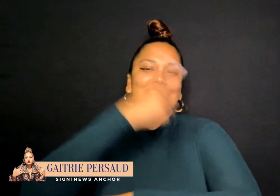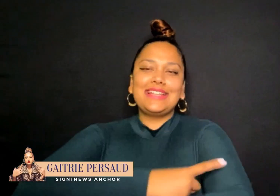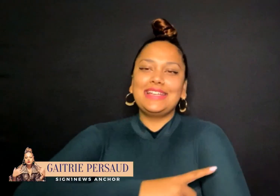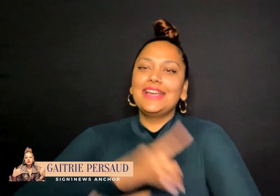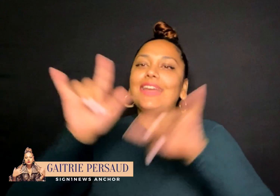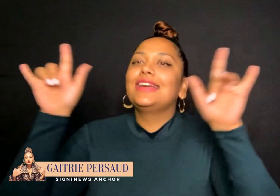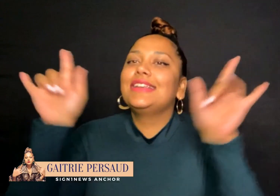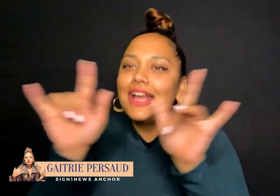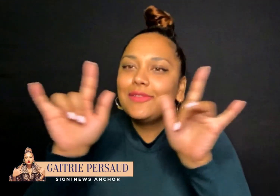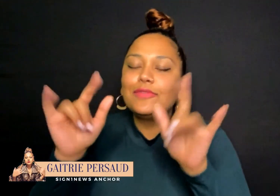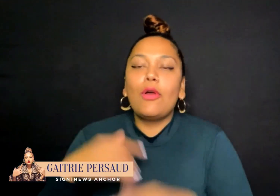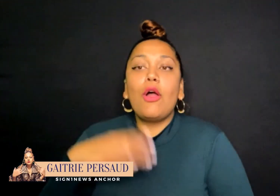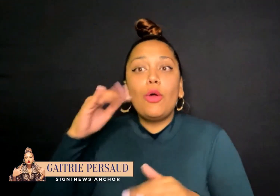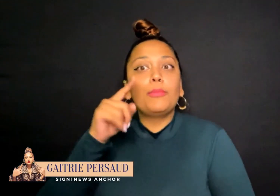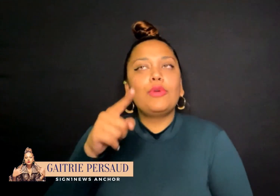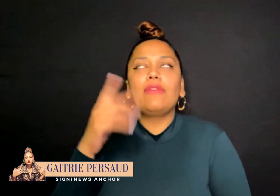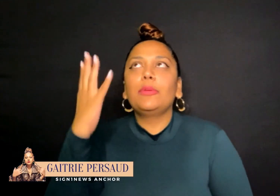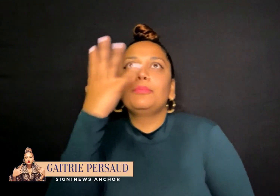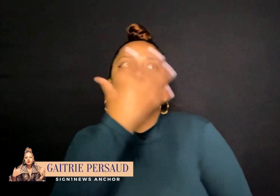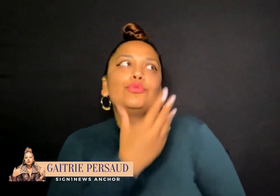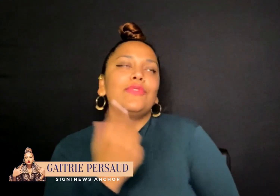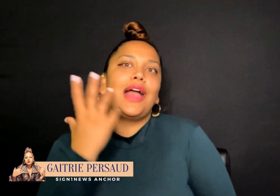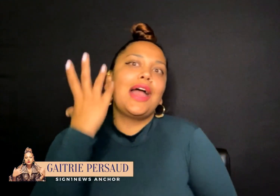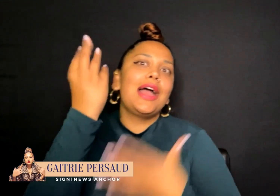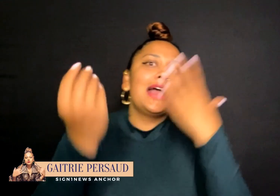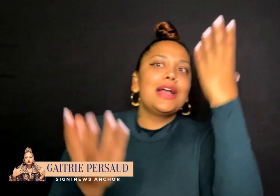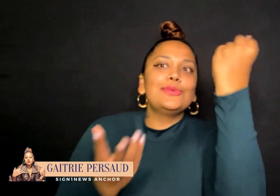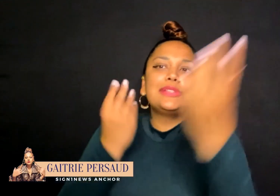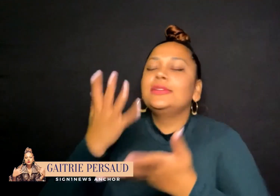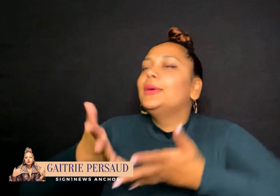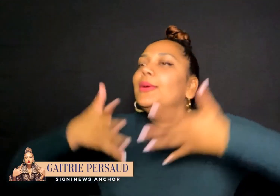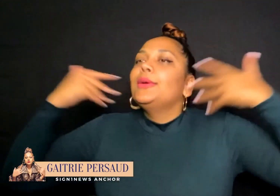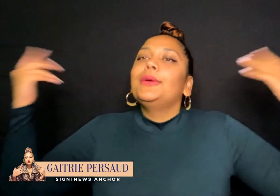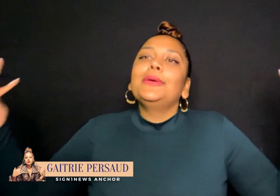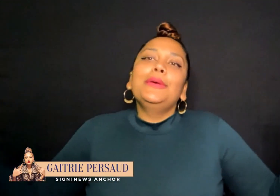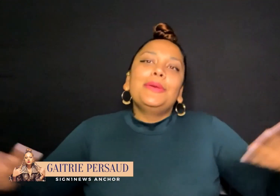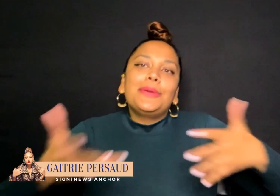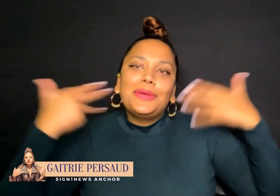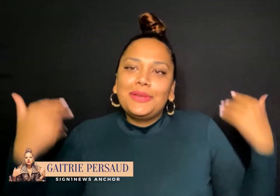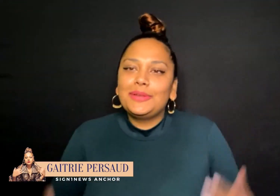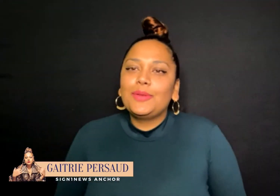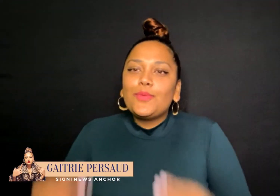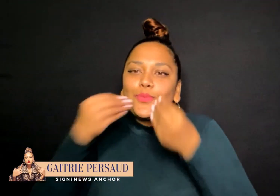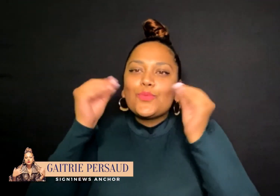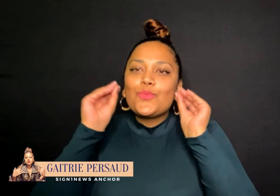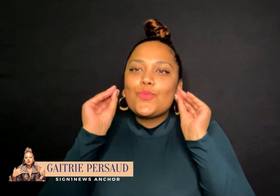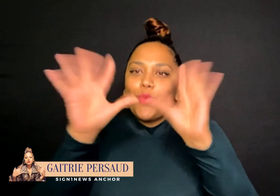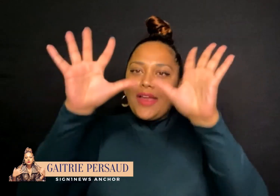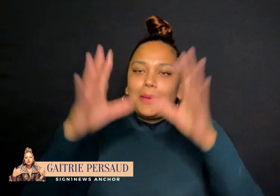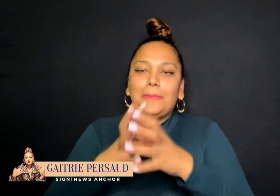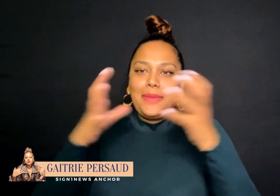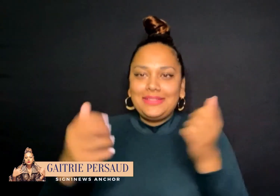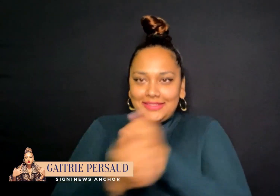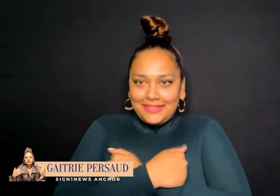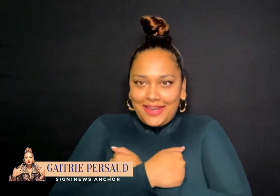day it's a beautiful day outside much love